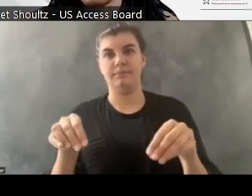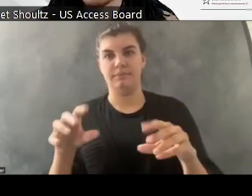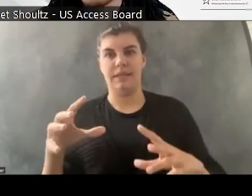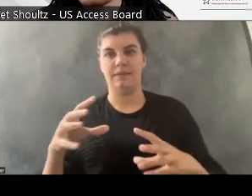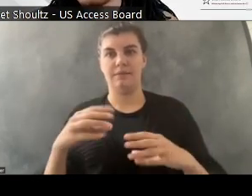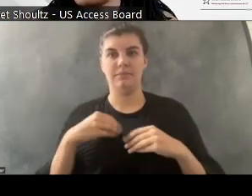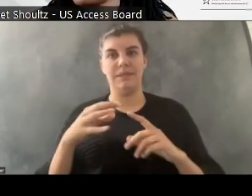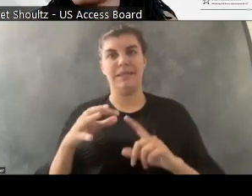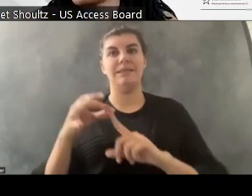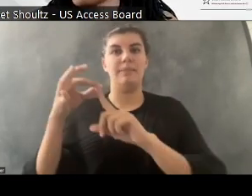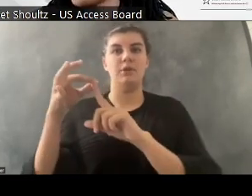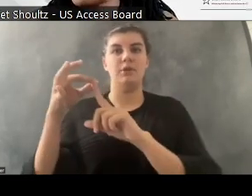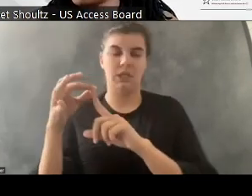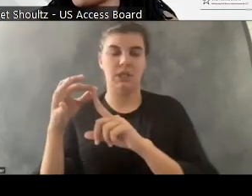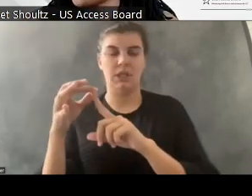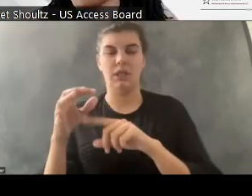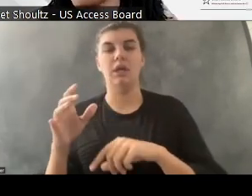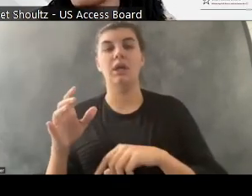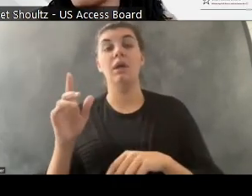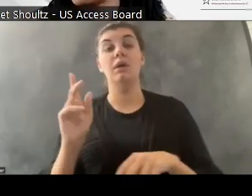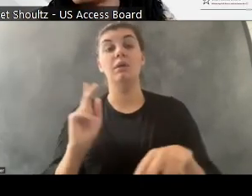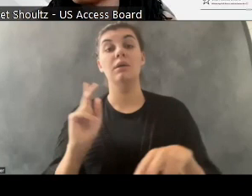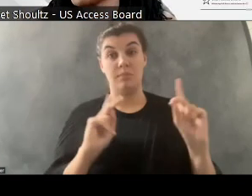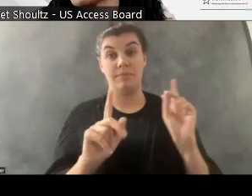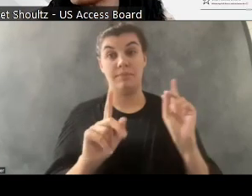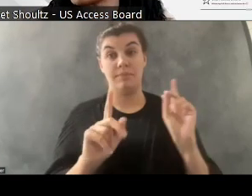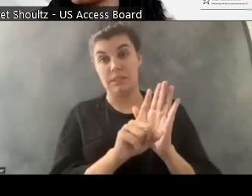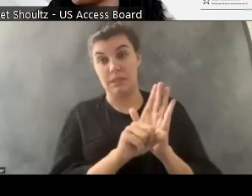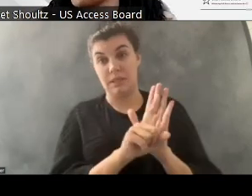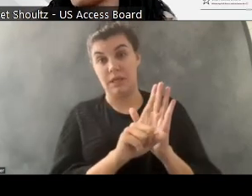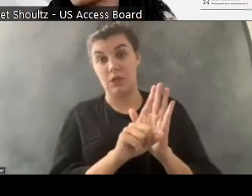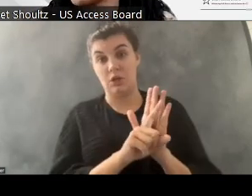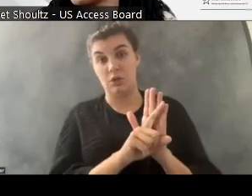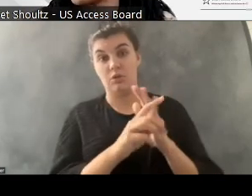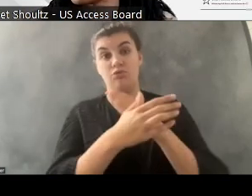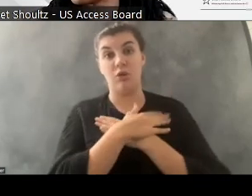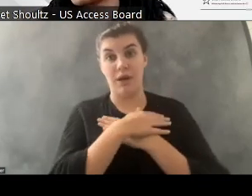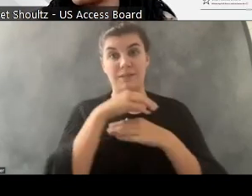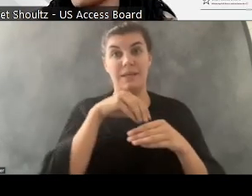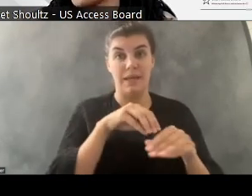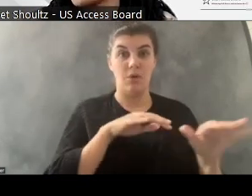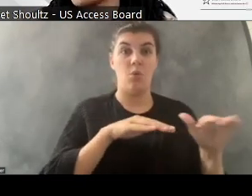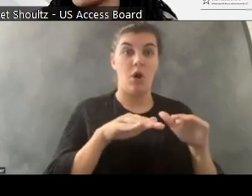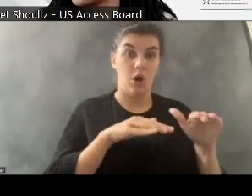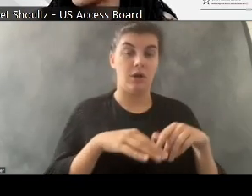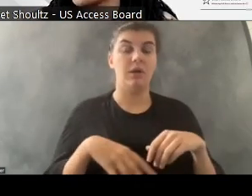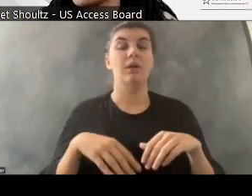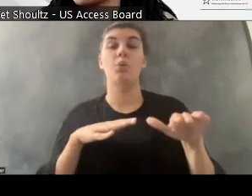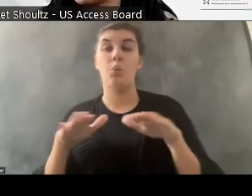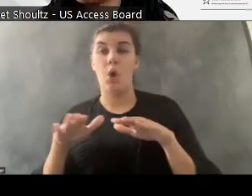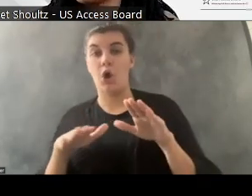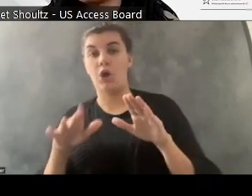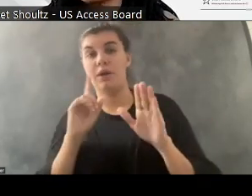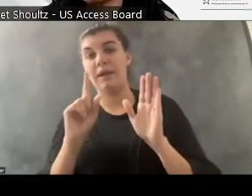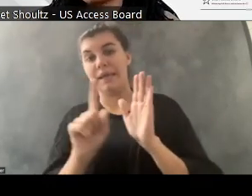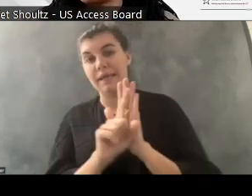exception. So where the pedestrian signal rests in walk, the accessible walk indication may be limited